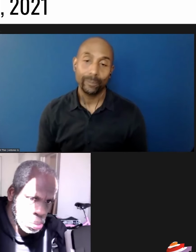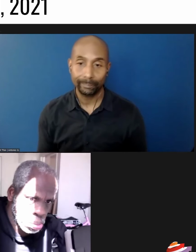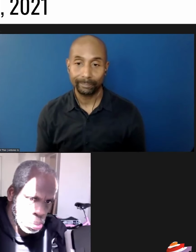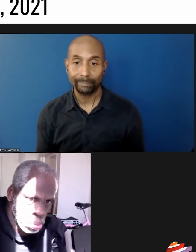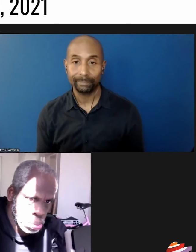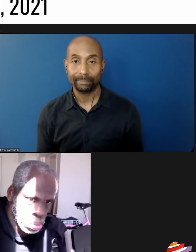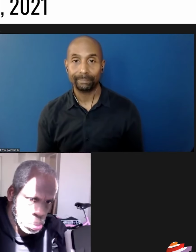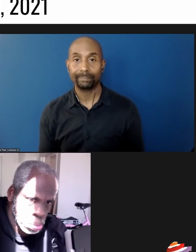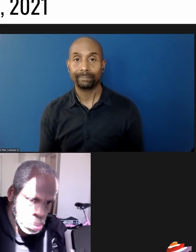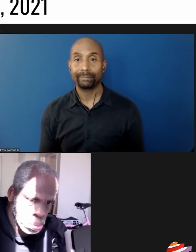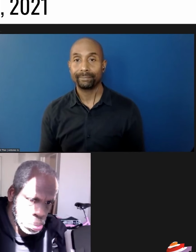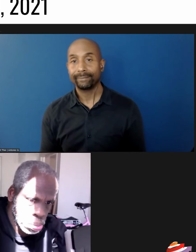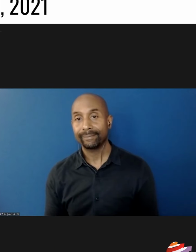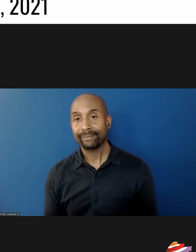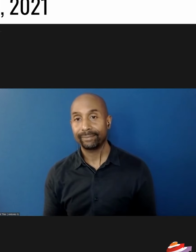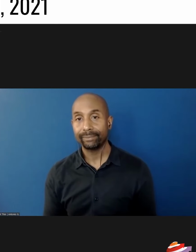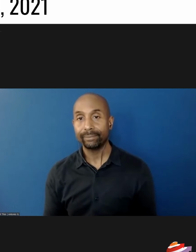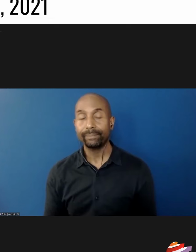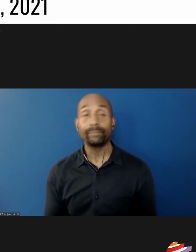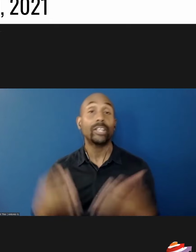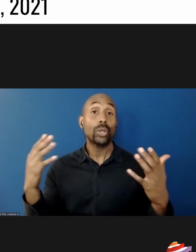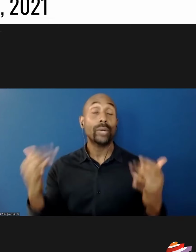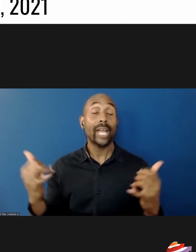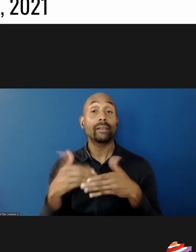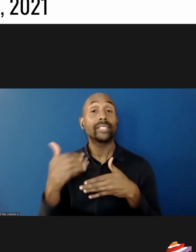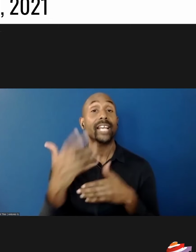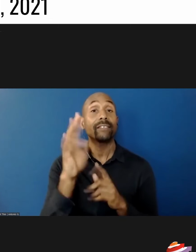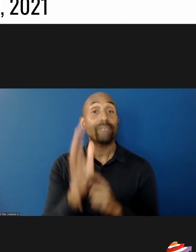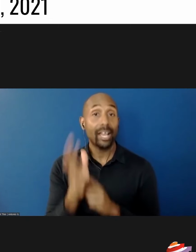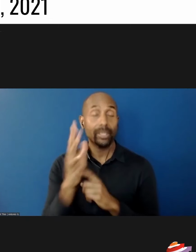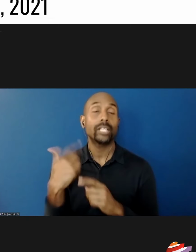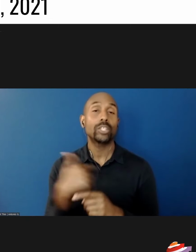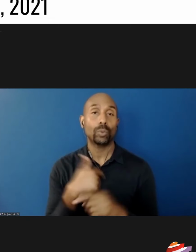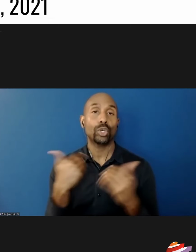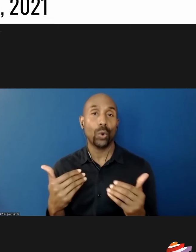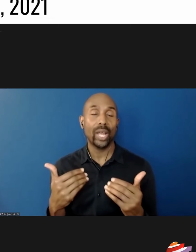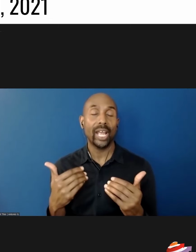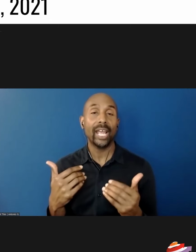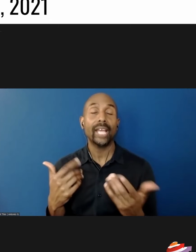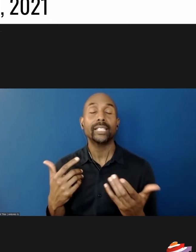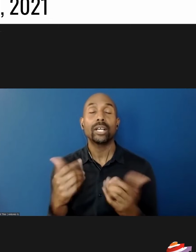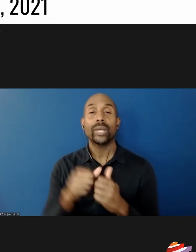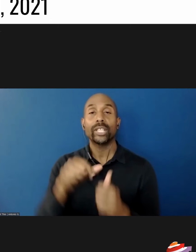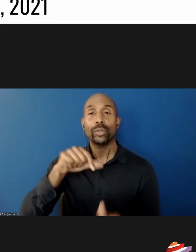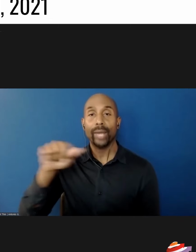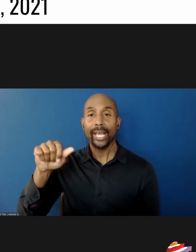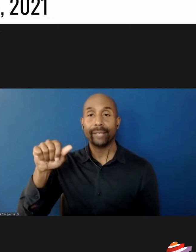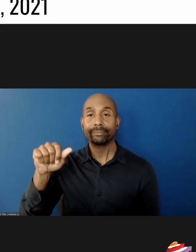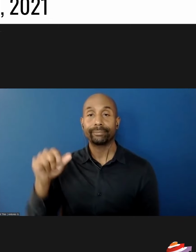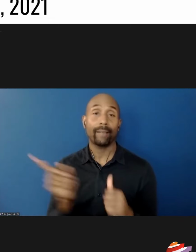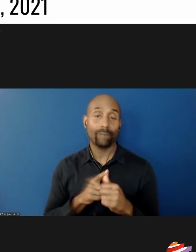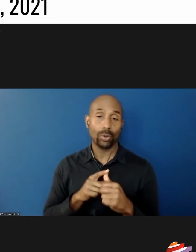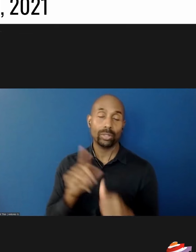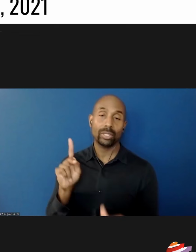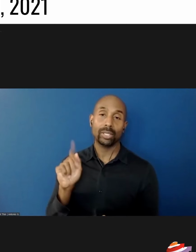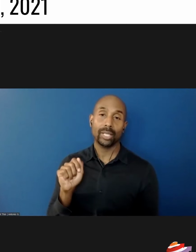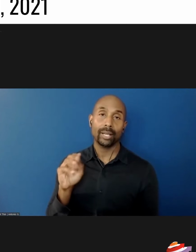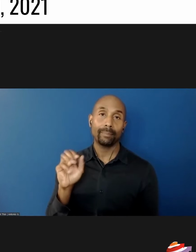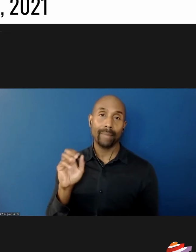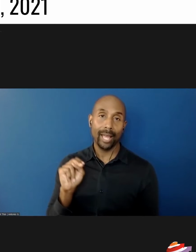In the next five minutes I want to jump to our Q & A. I'm going on start with Kaman.